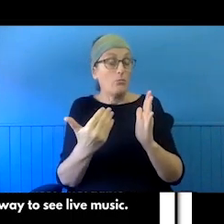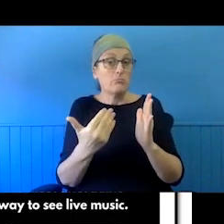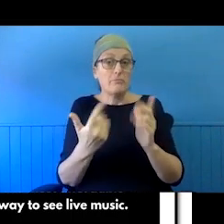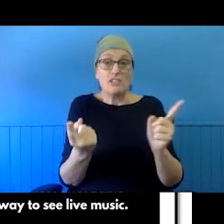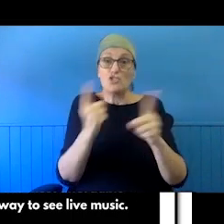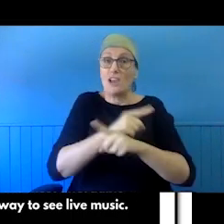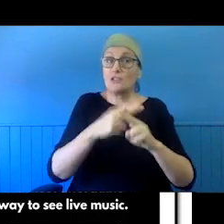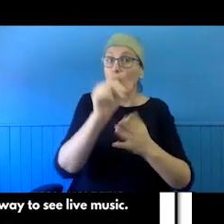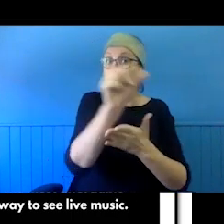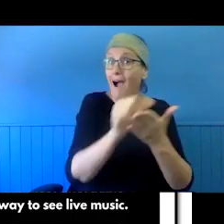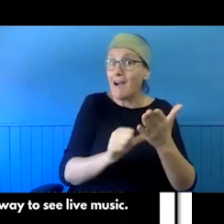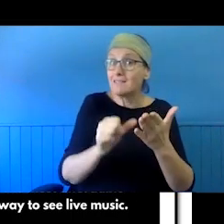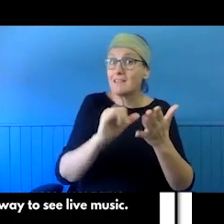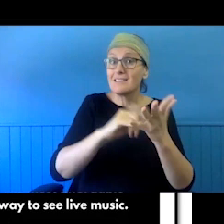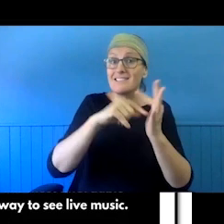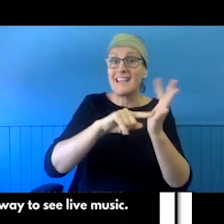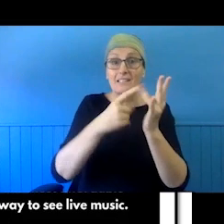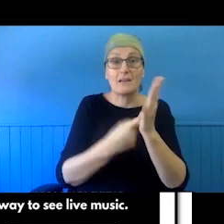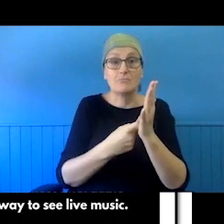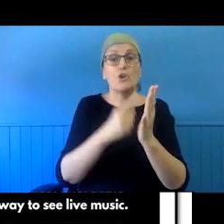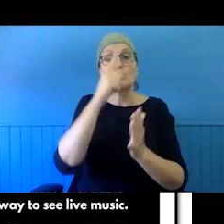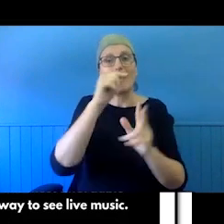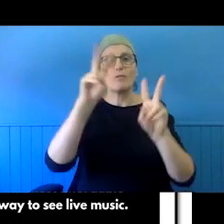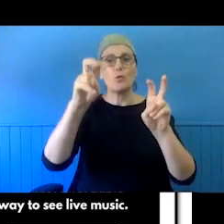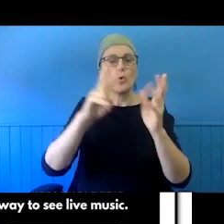launched something called Virtual.com. Australian platform,